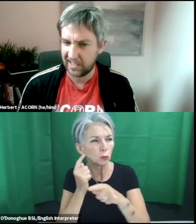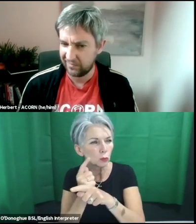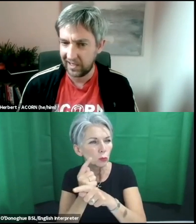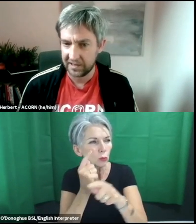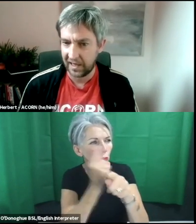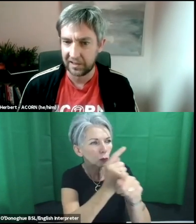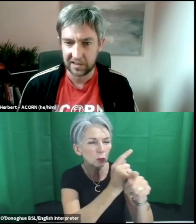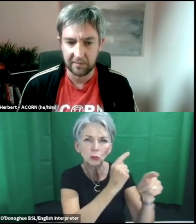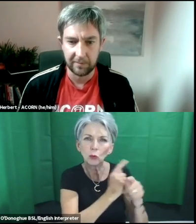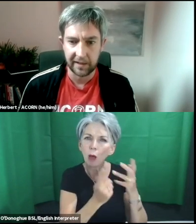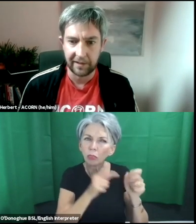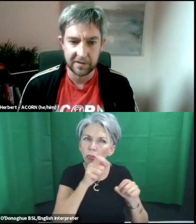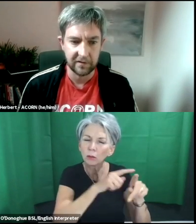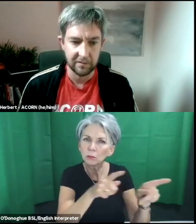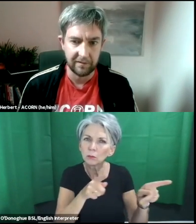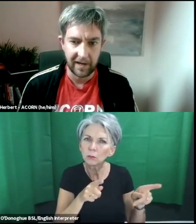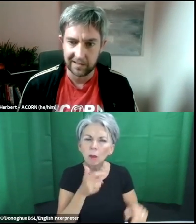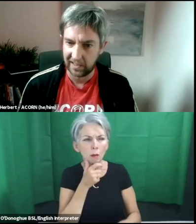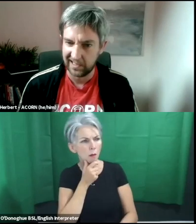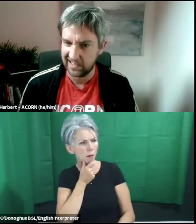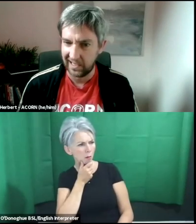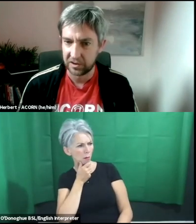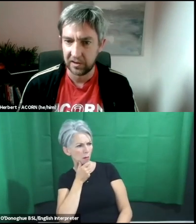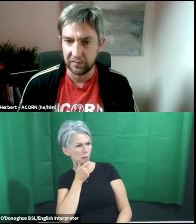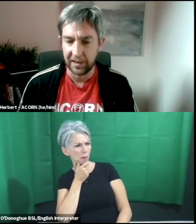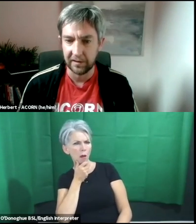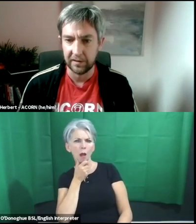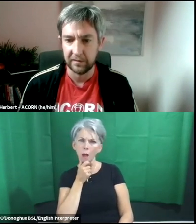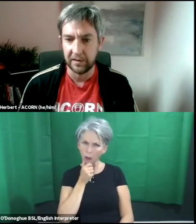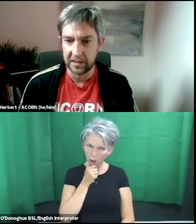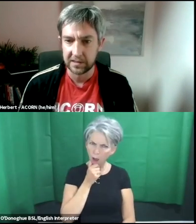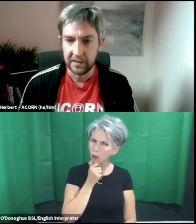realise that narrative that we're fed isn't actually the way that it is.